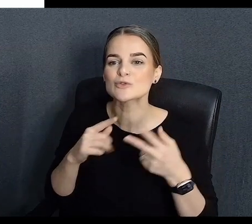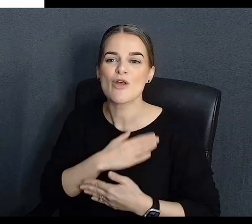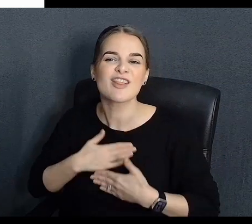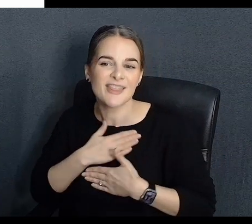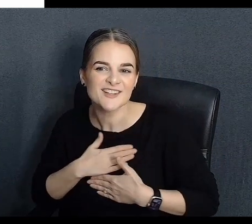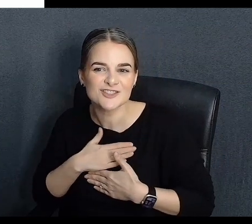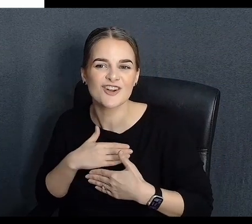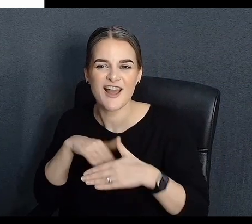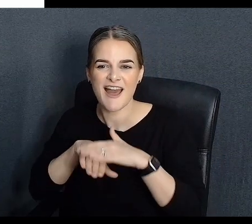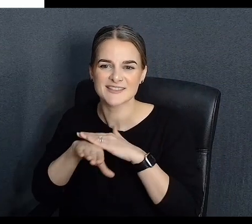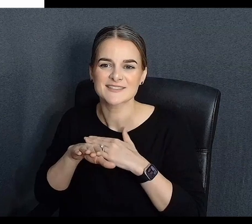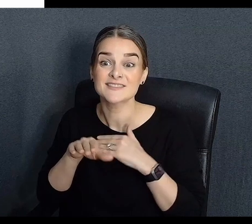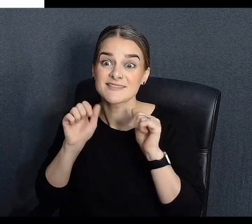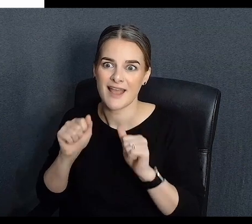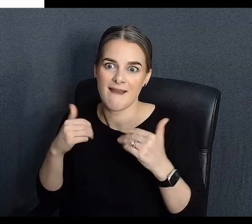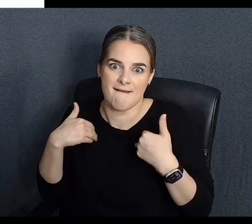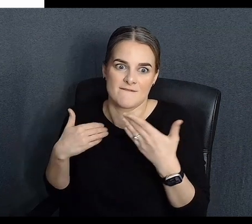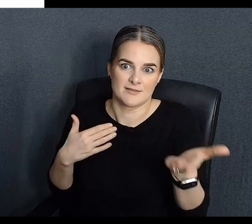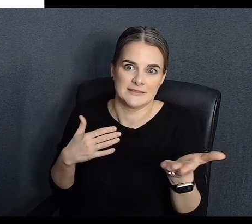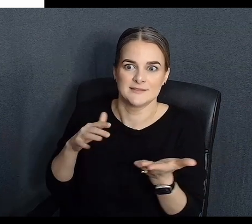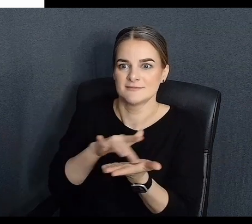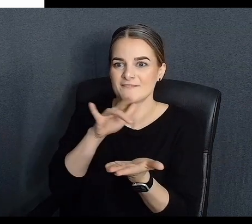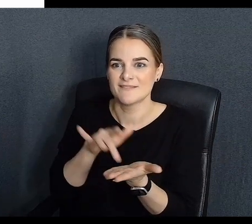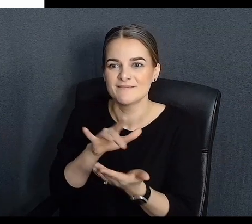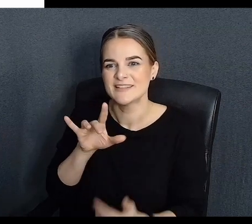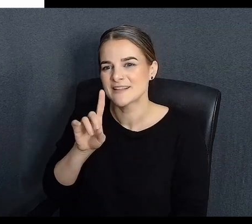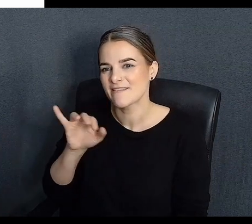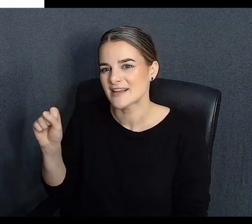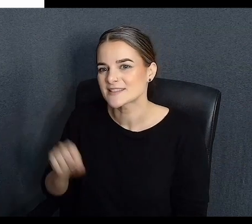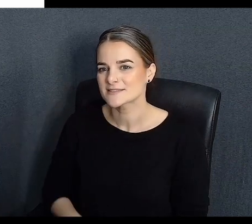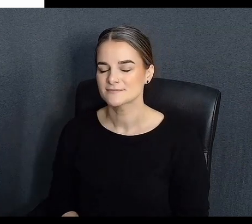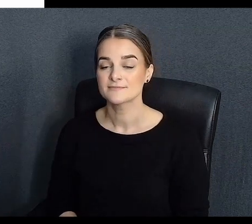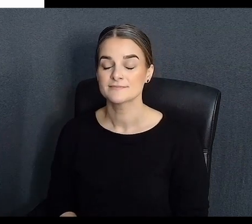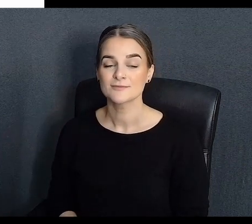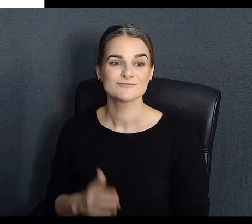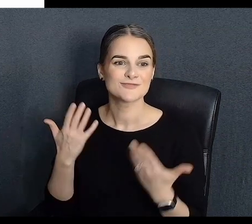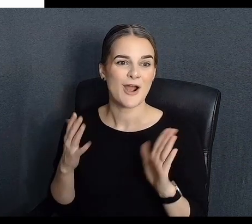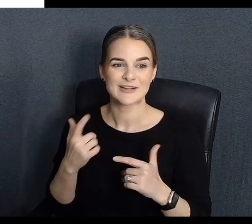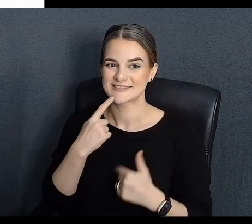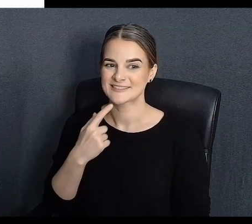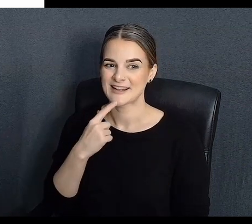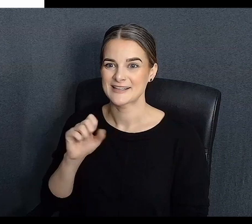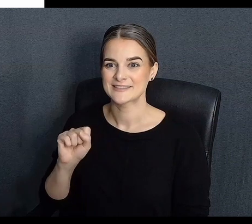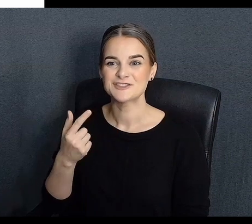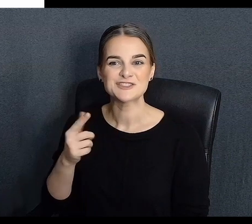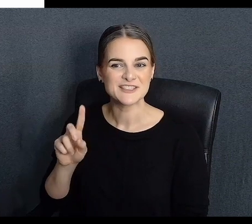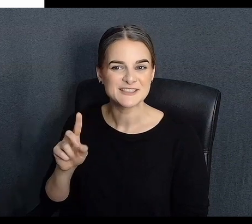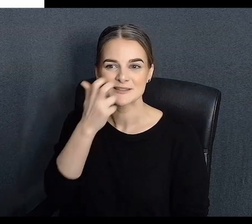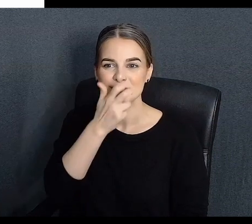that you can have on one of these devices. And then we already said speech-generating device, dedicated communication devices can come